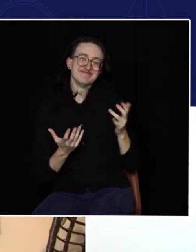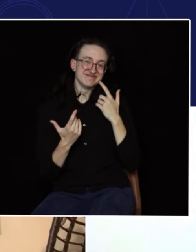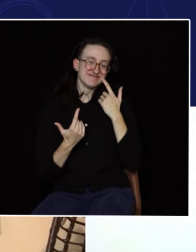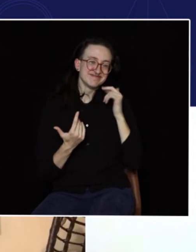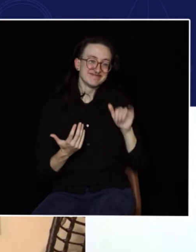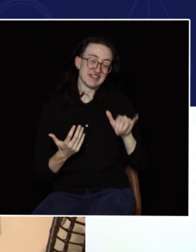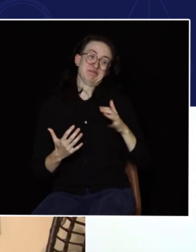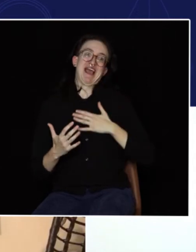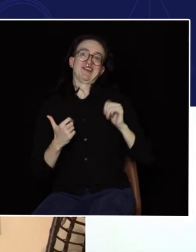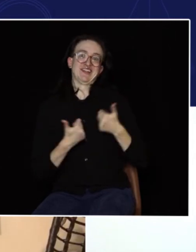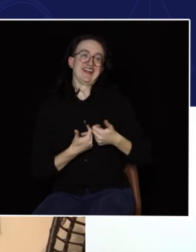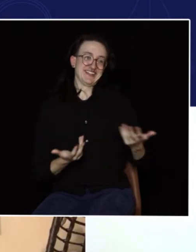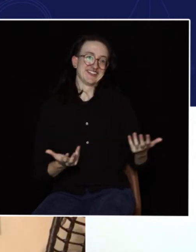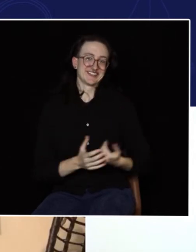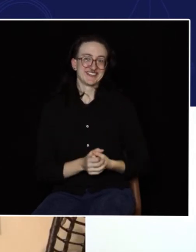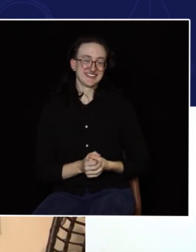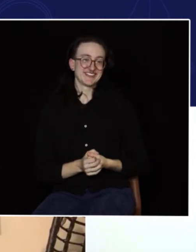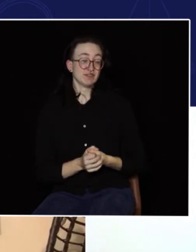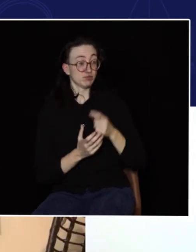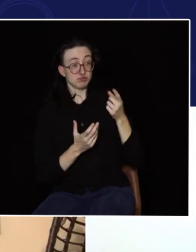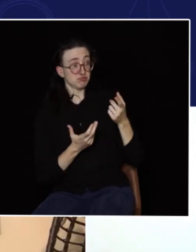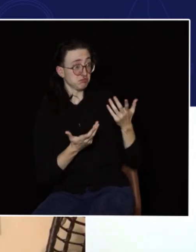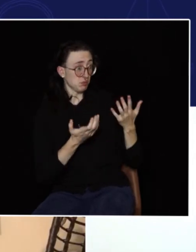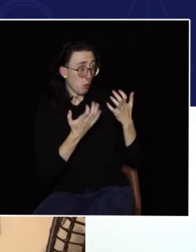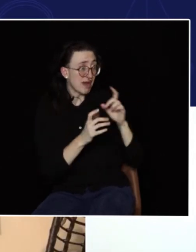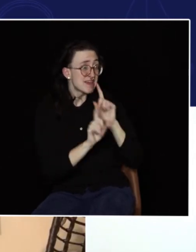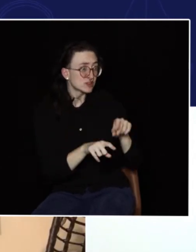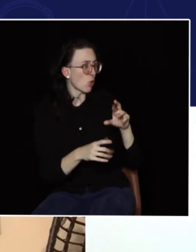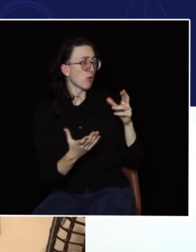You can feel free to answer that question or you can ask me a different question if you want.